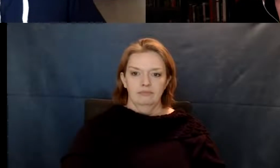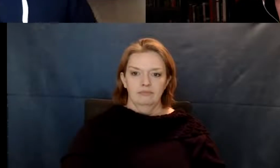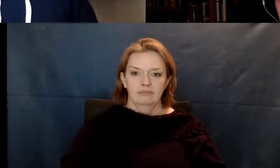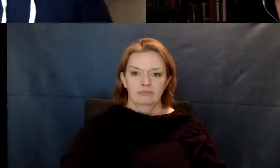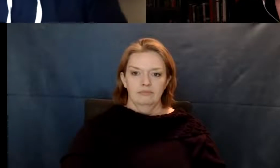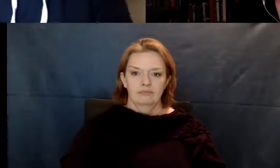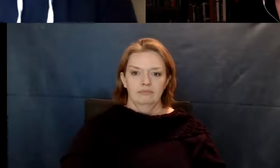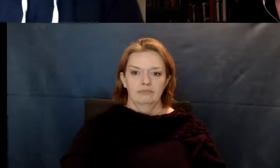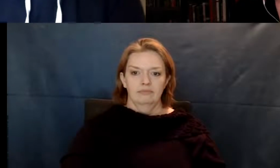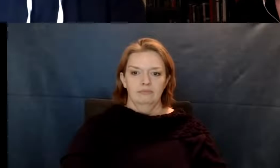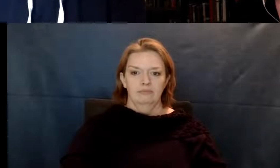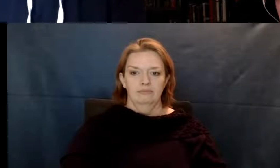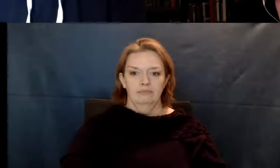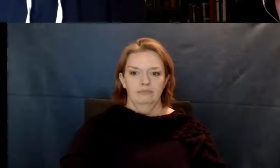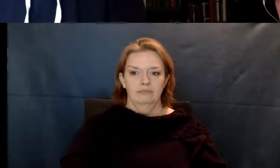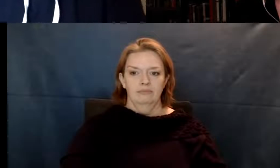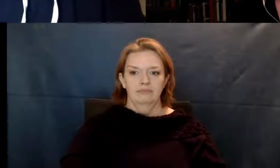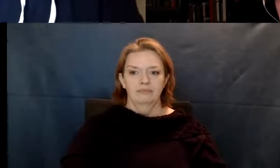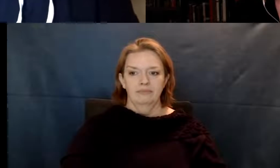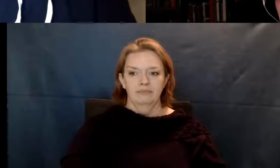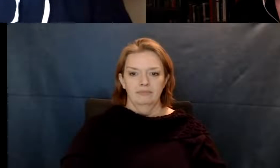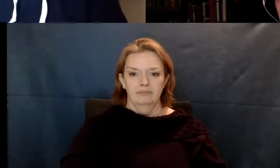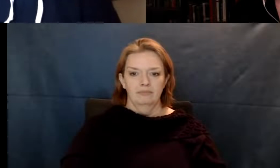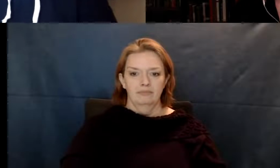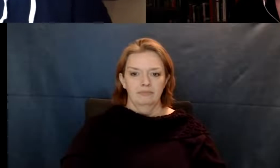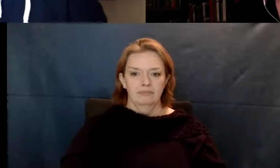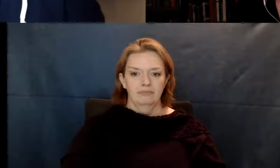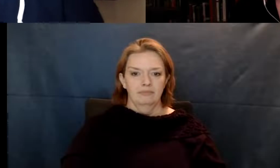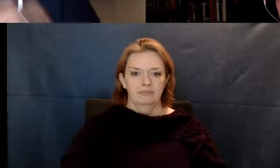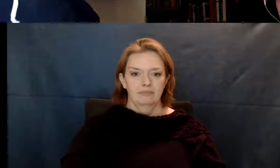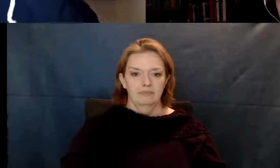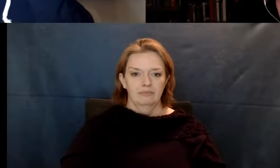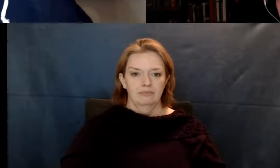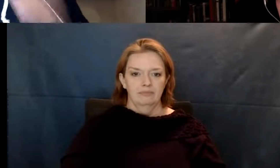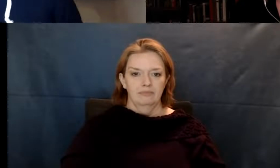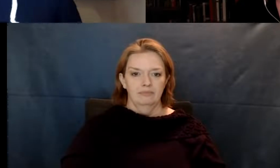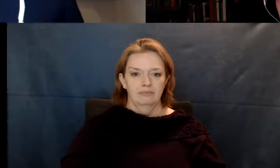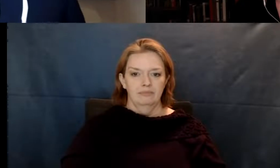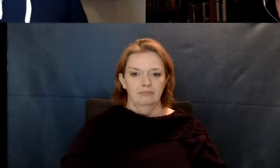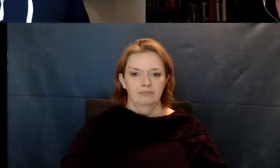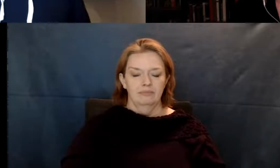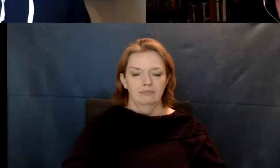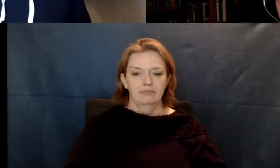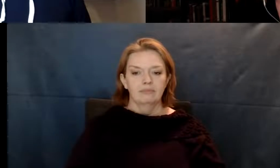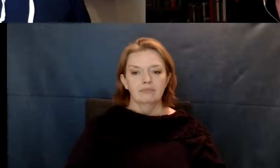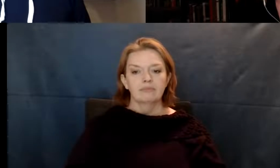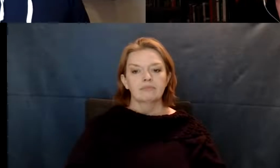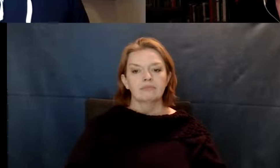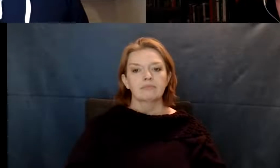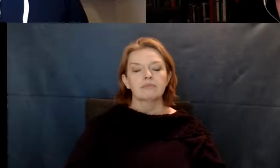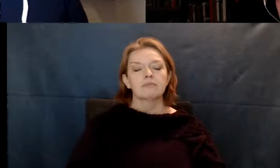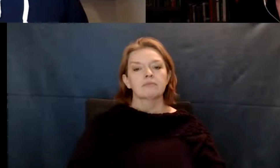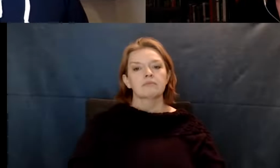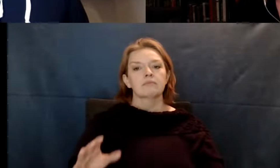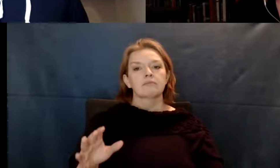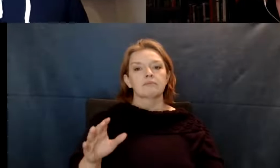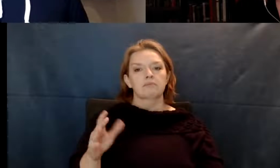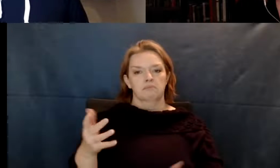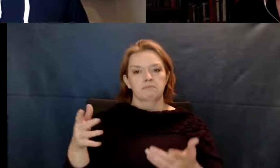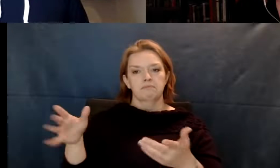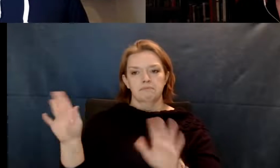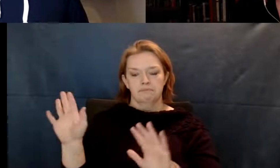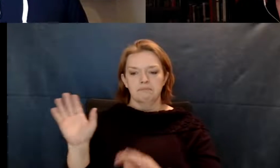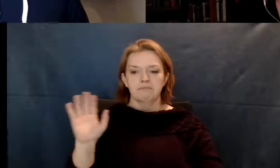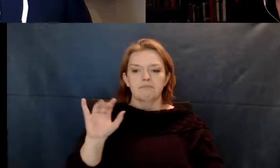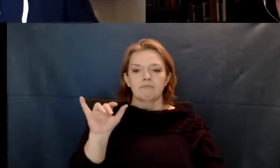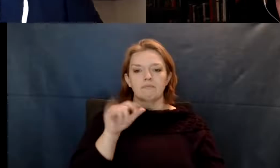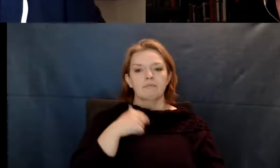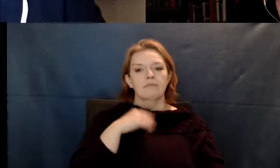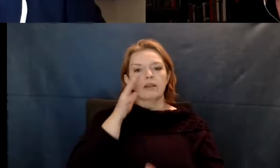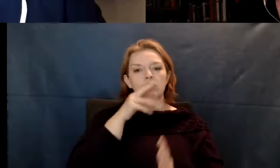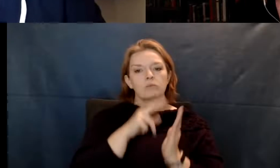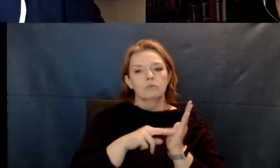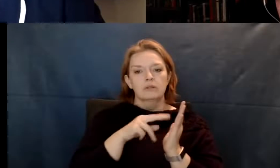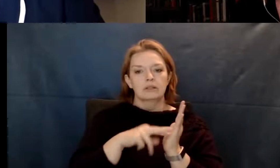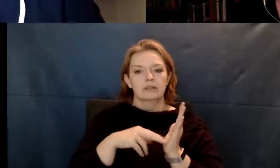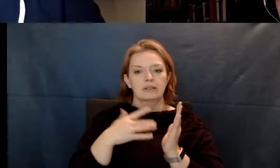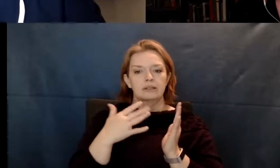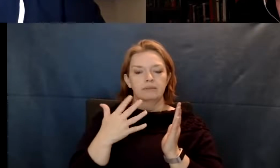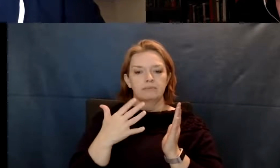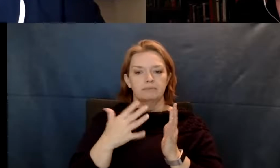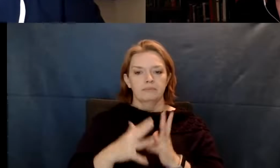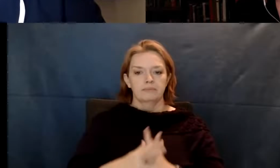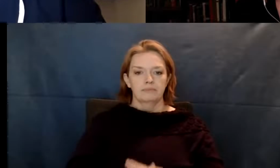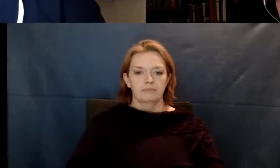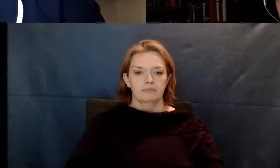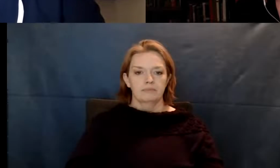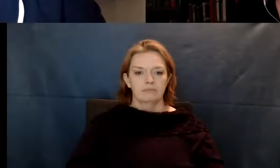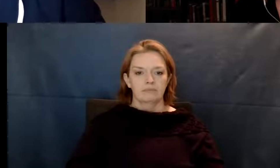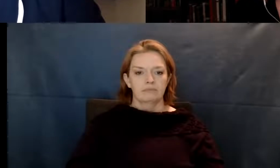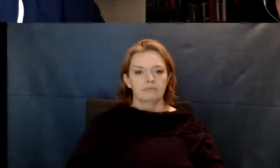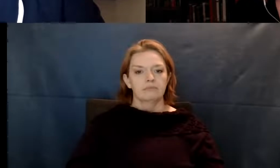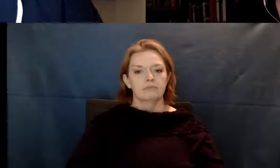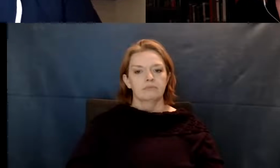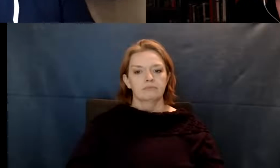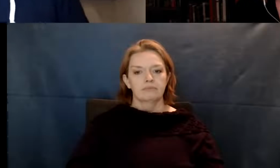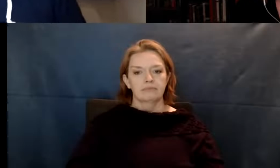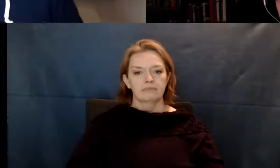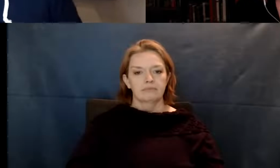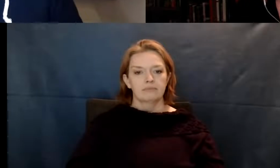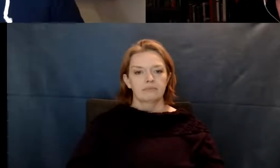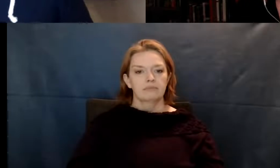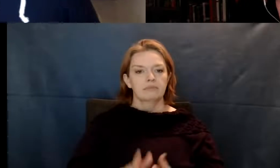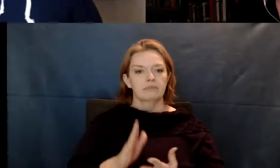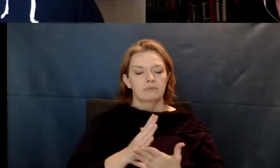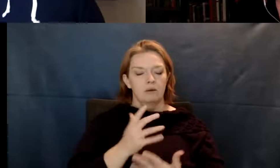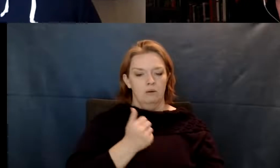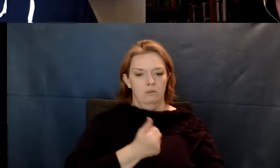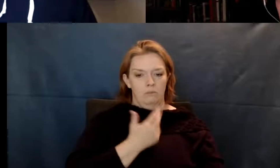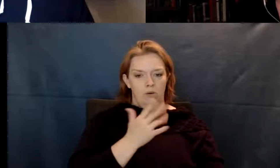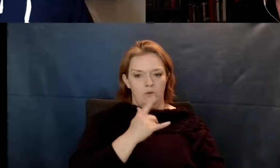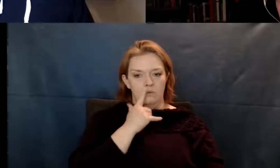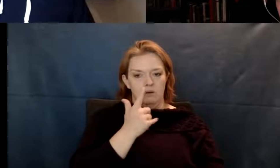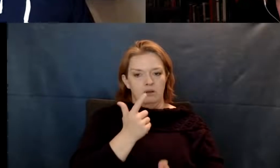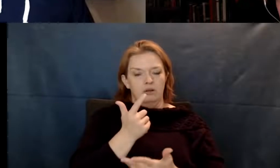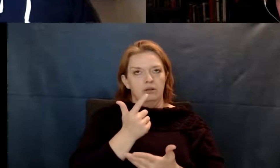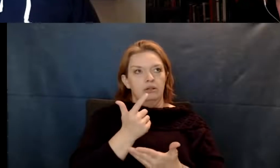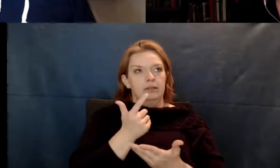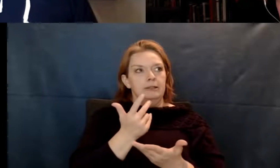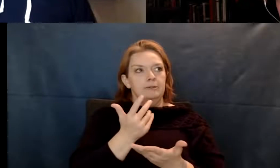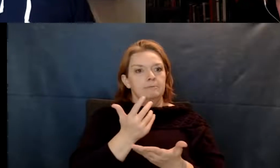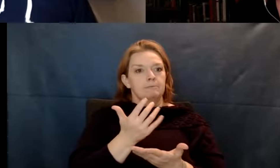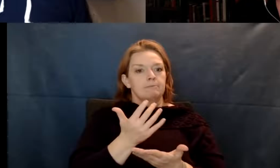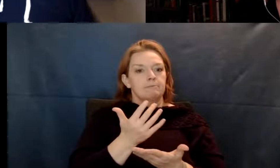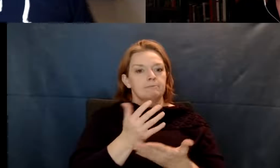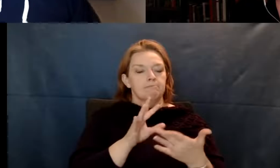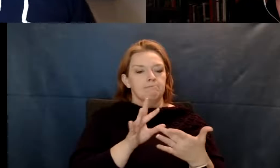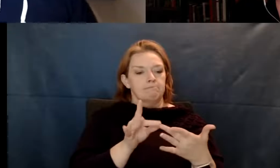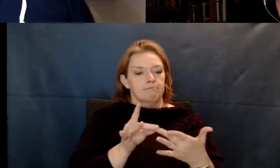I'll also read a couple of poems that have, sort of, led me to where I am thinking now